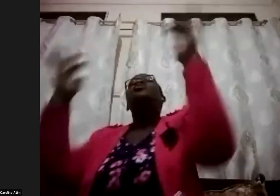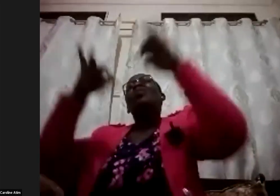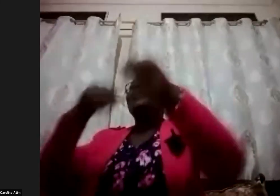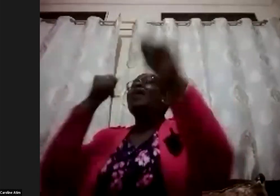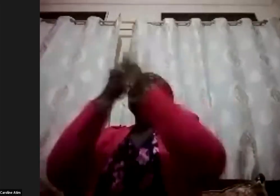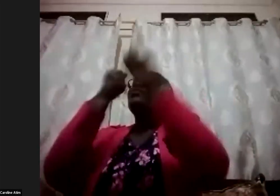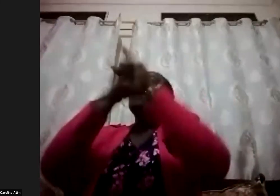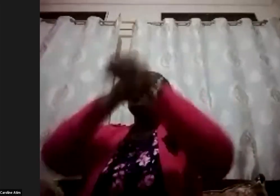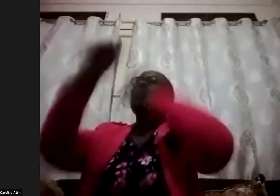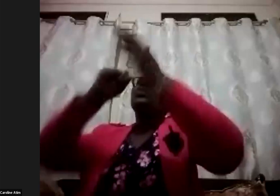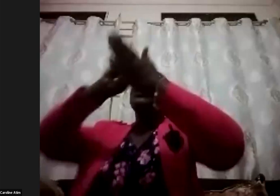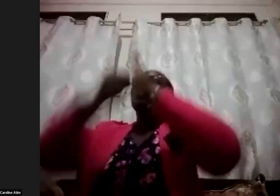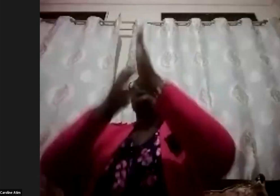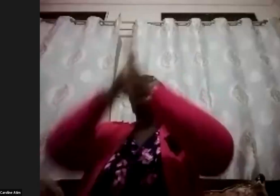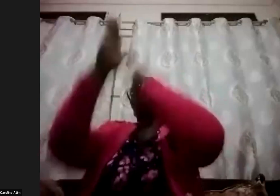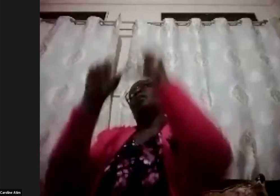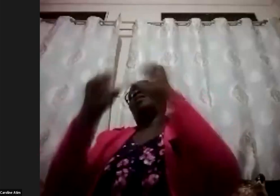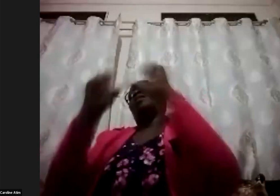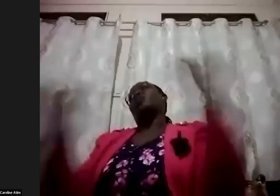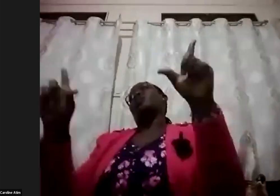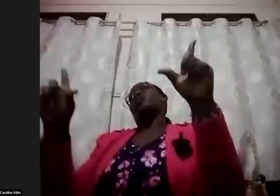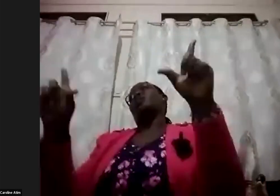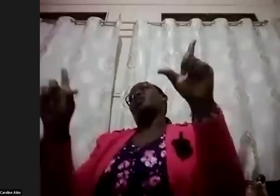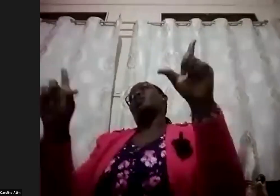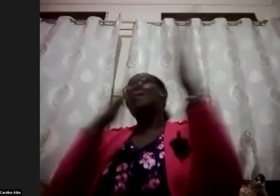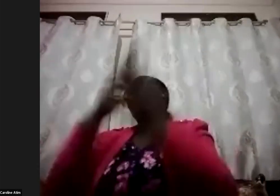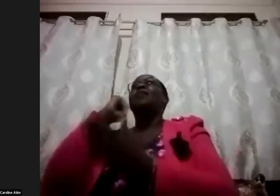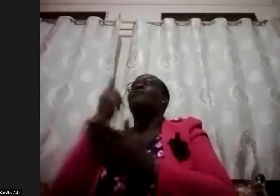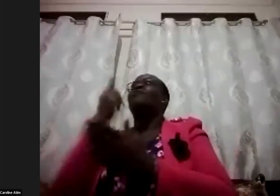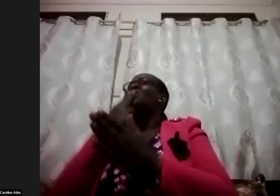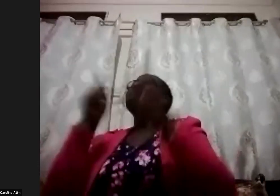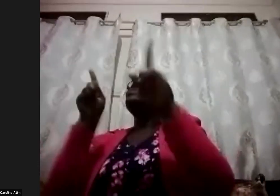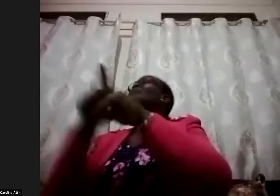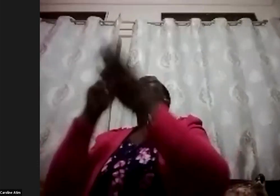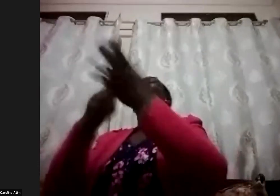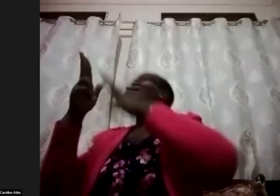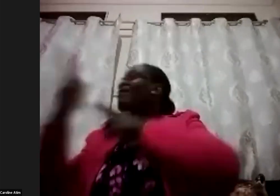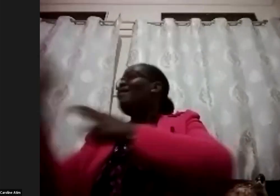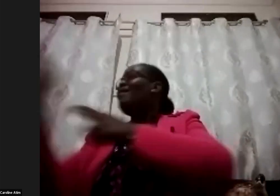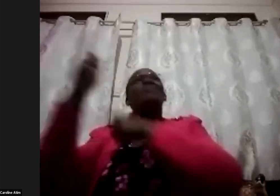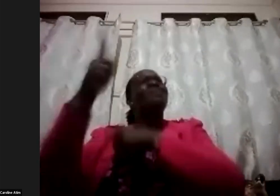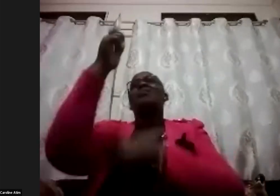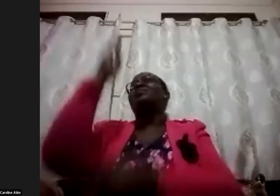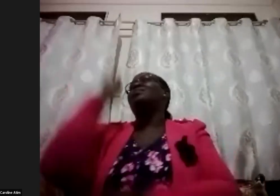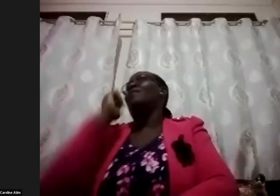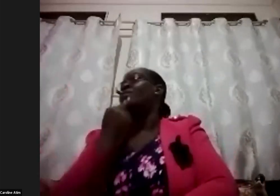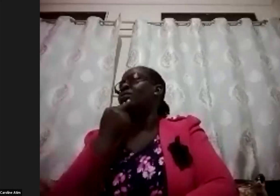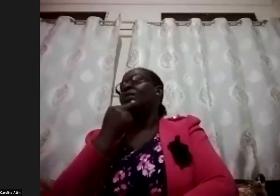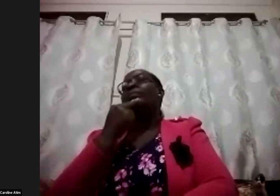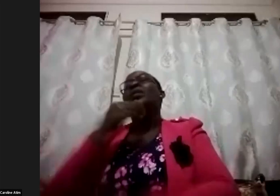So we convened and advocated for sign language. This was a very big barrier for the deaf people. Lack of awareness about